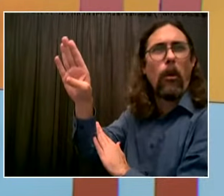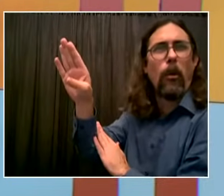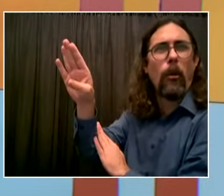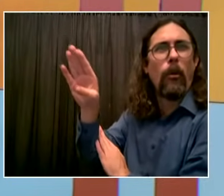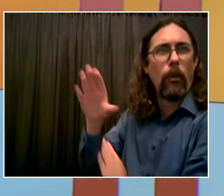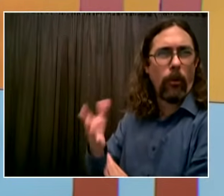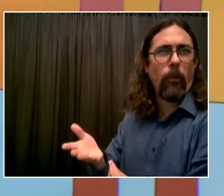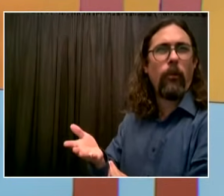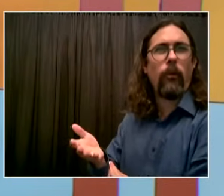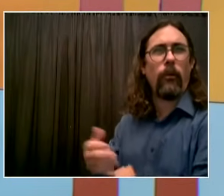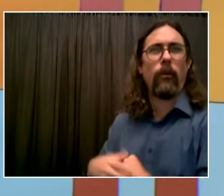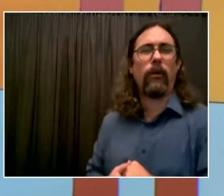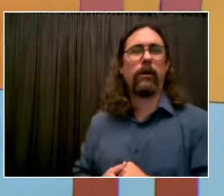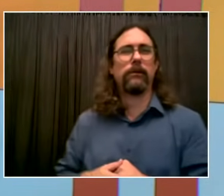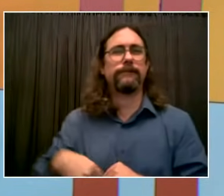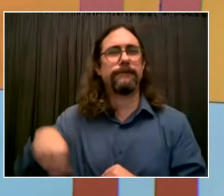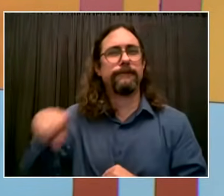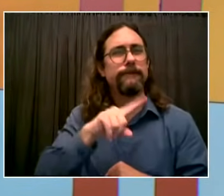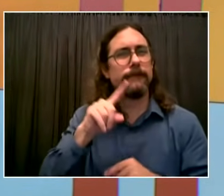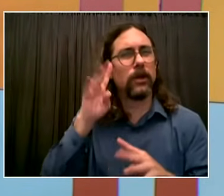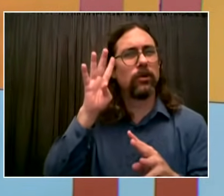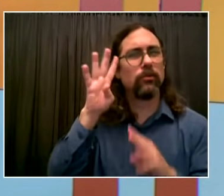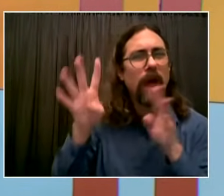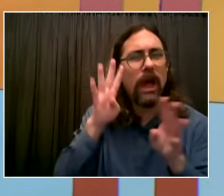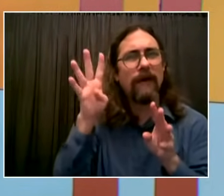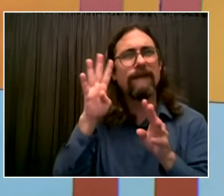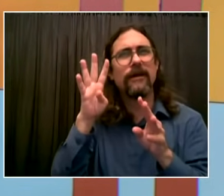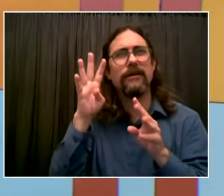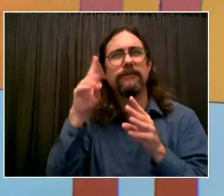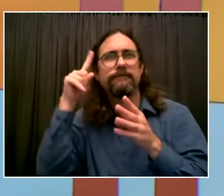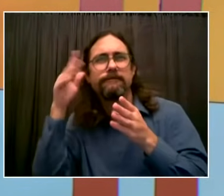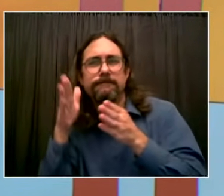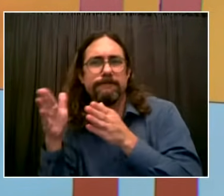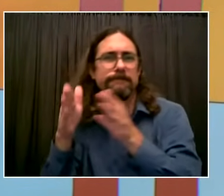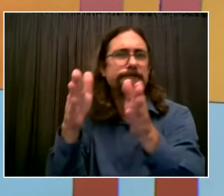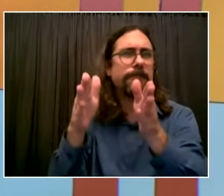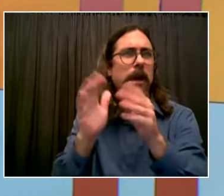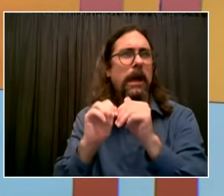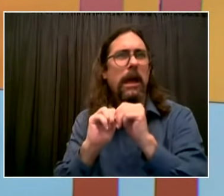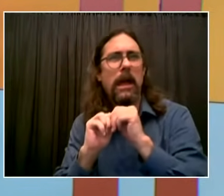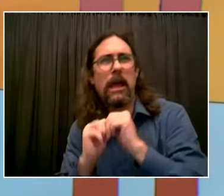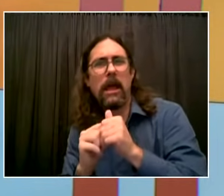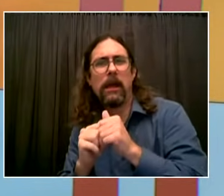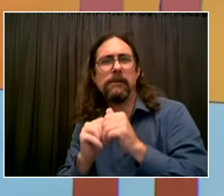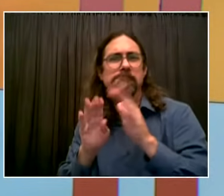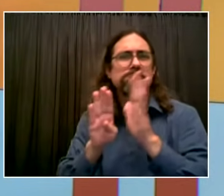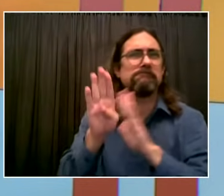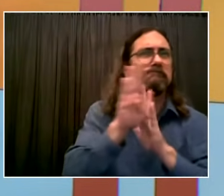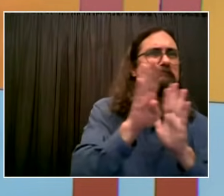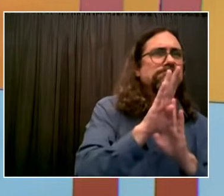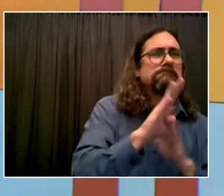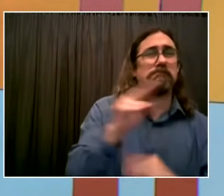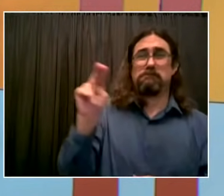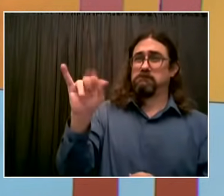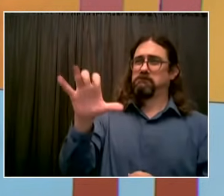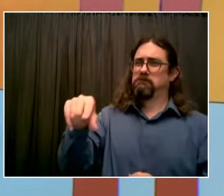WEREN'T DONE ANY PLACE ELSE. EW SIAD WE WERE GOING TO DOT I THE NEW YORK CITY WAY. BOLD, FAST, INTENSE, MAKE HITNGS HAPPEN. AND WE WERE GOING